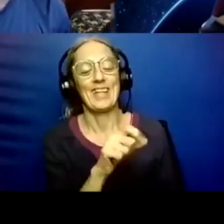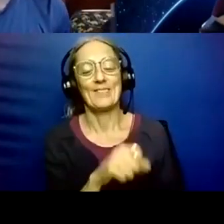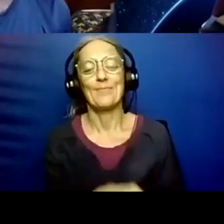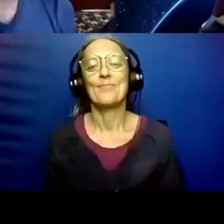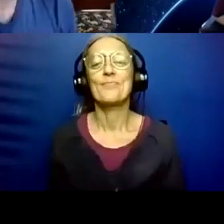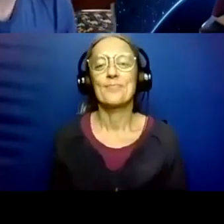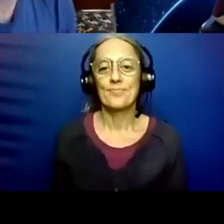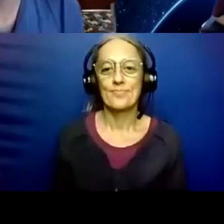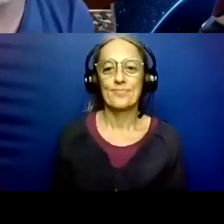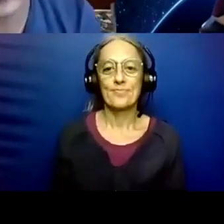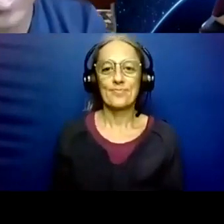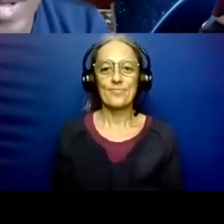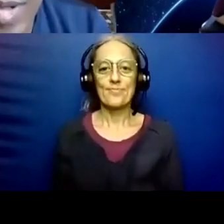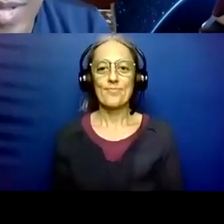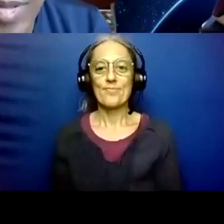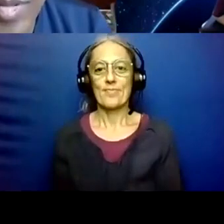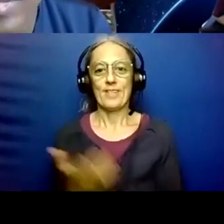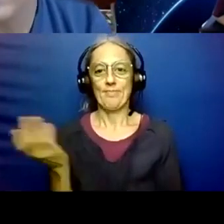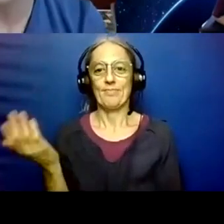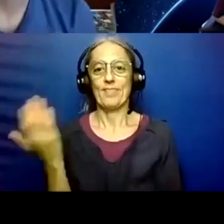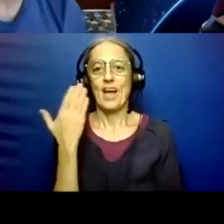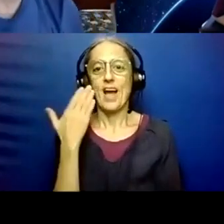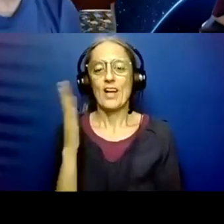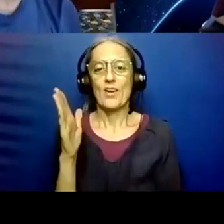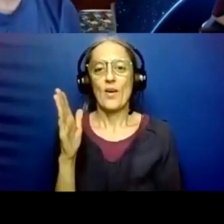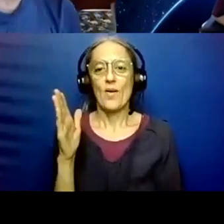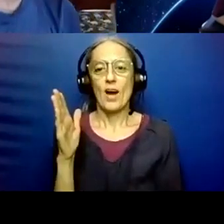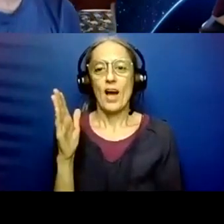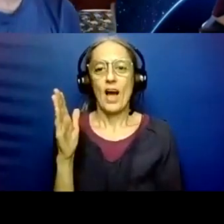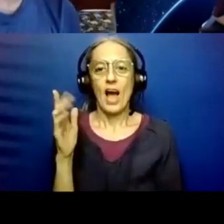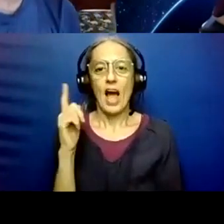I don't know. I think, actually, I'll give you my thought.